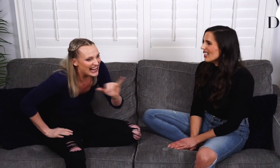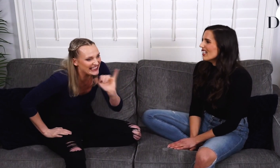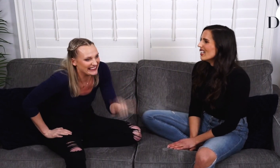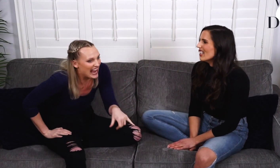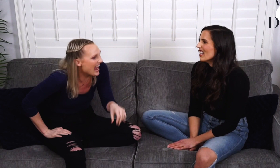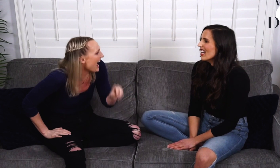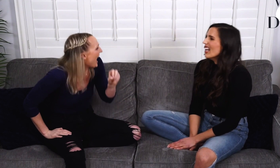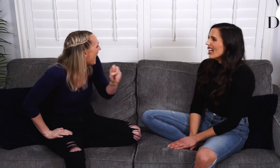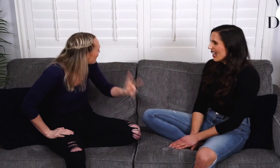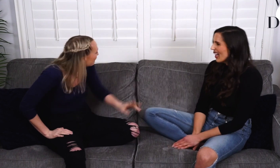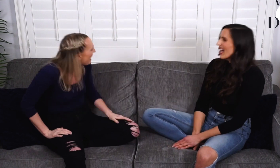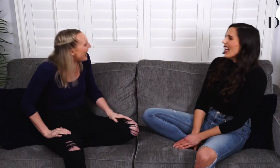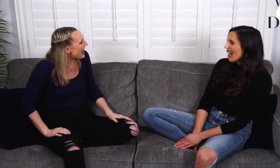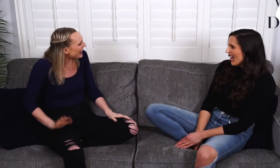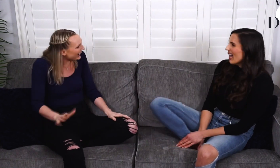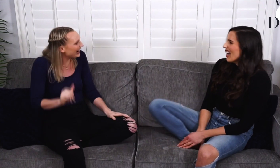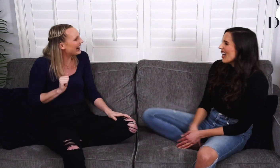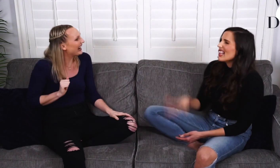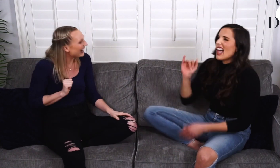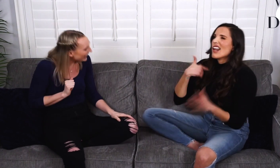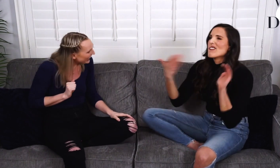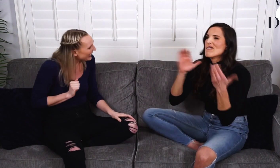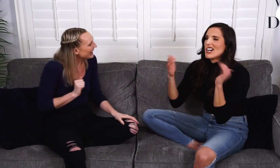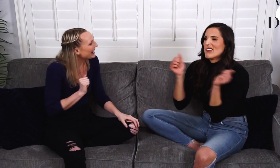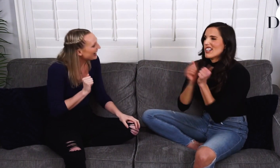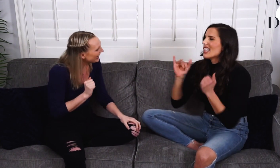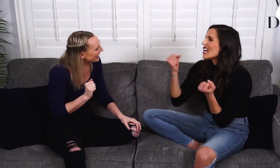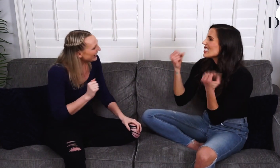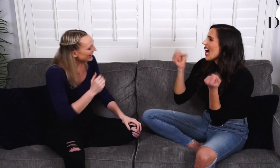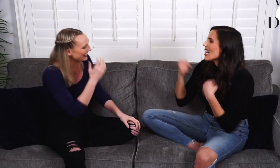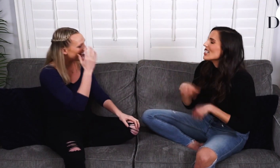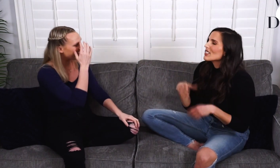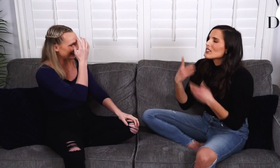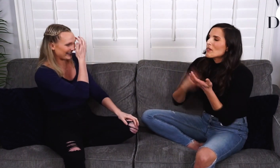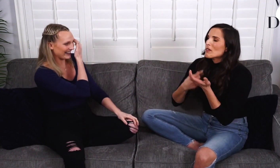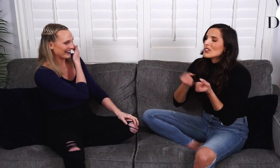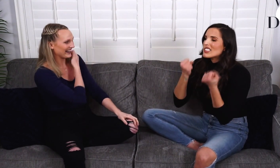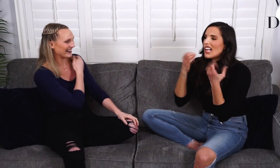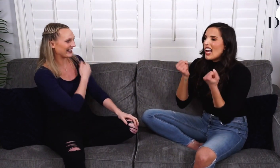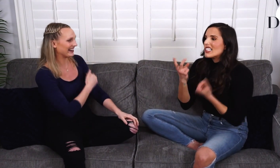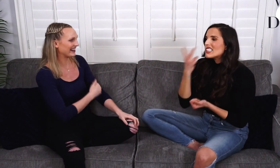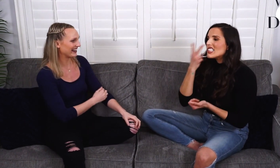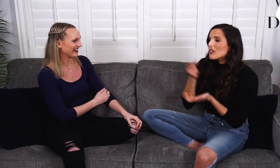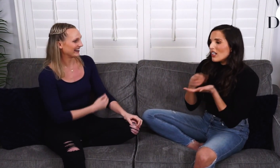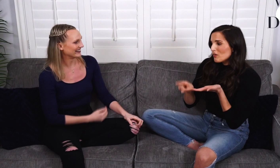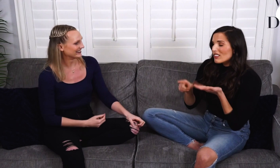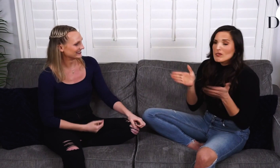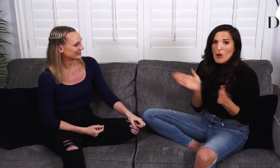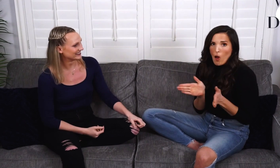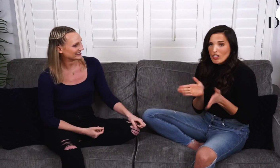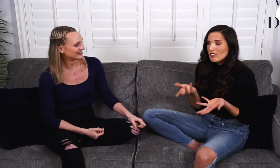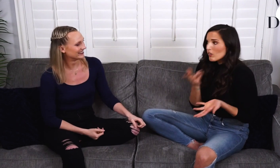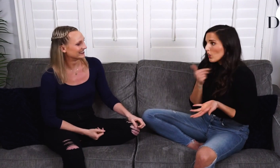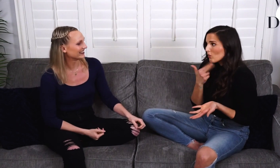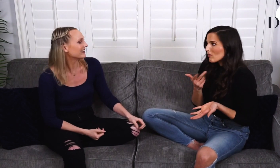that's how sound is?! like, okay... Okay! And I tried to compare it with signing. So sometimes in sign language we could sign small and cute